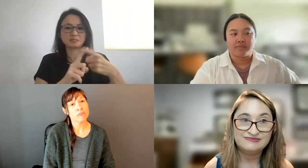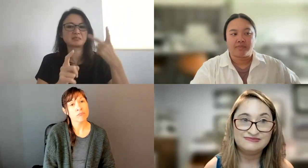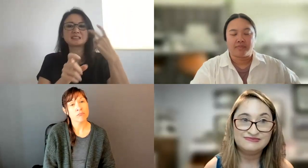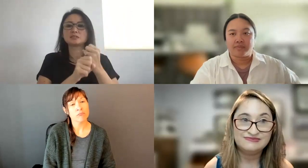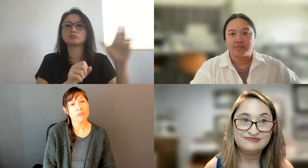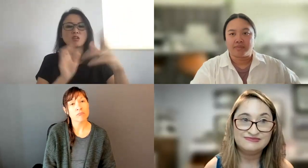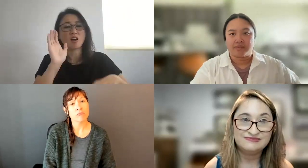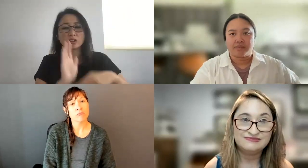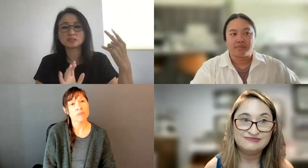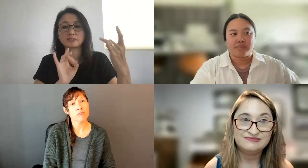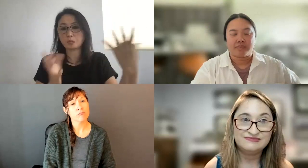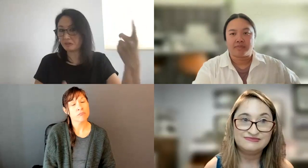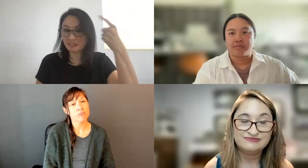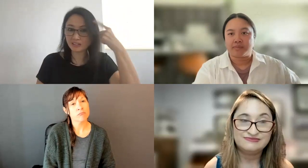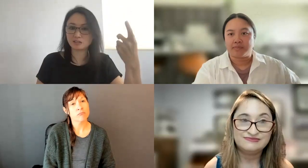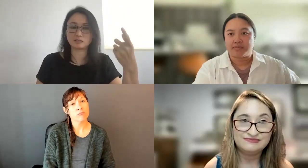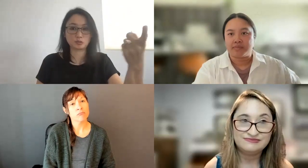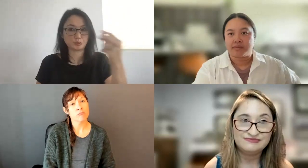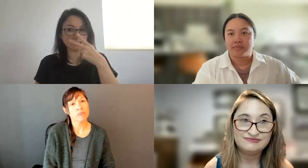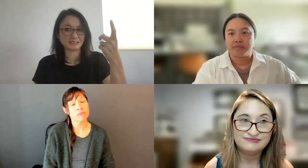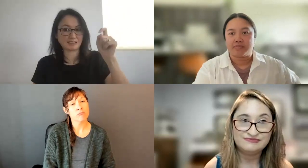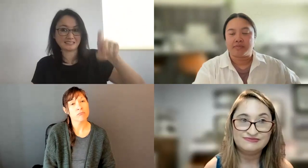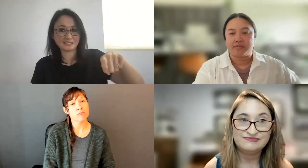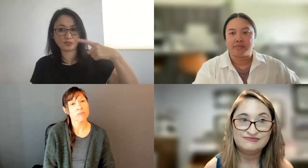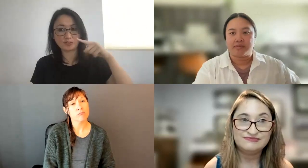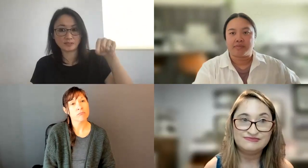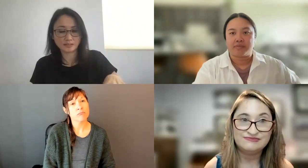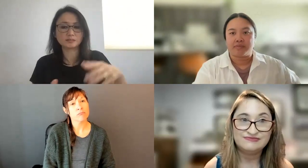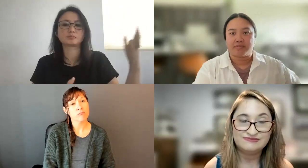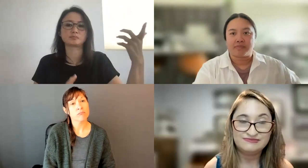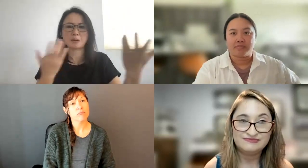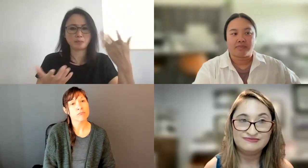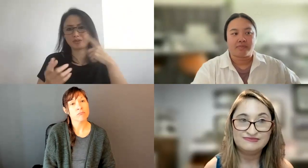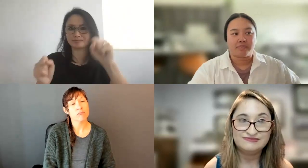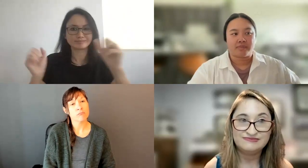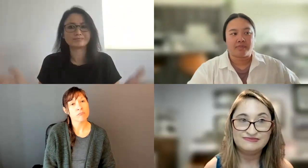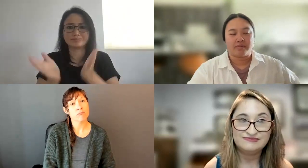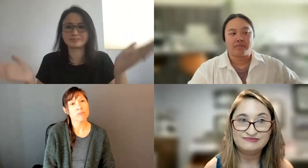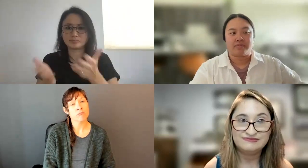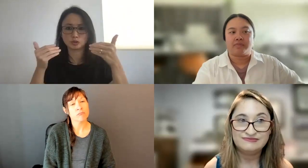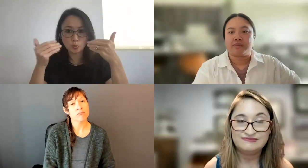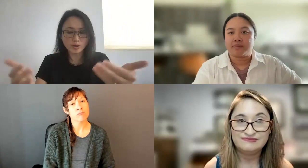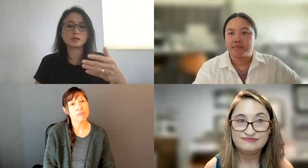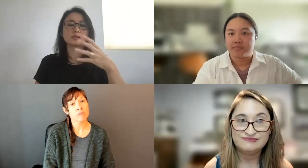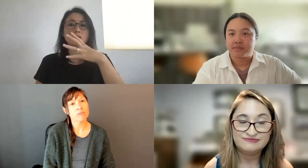then talk with your family and your friends about it. See to get their honest feedback, well, like what they think, like what do you need for this idea?